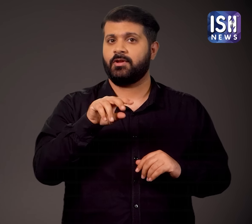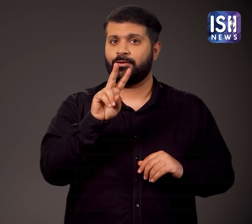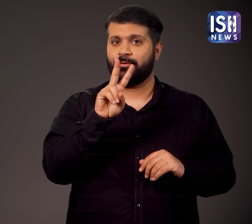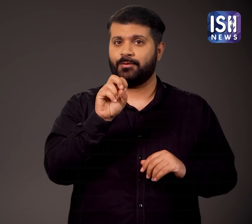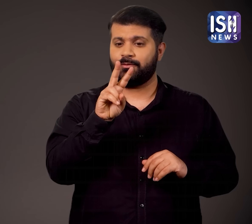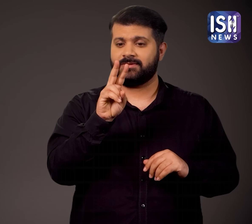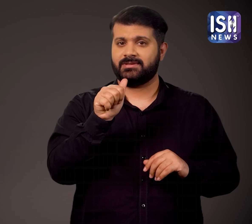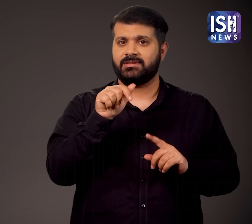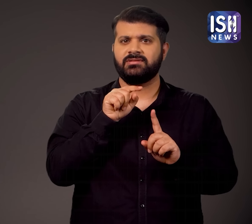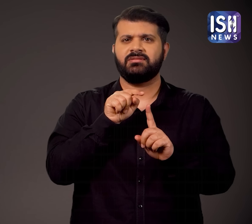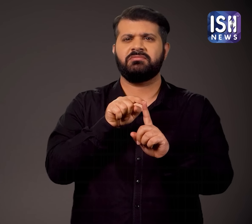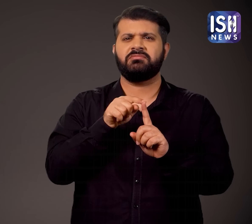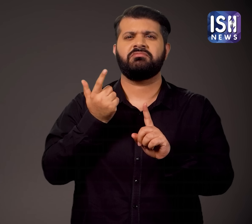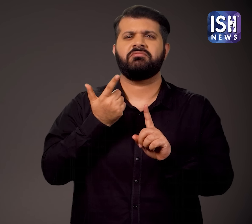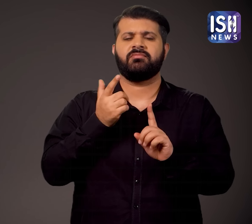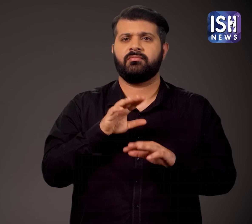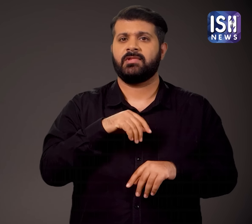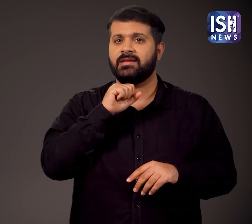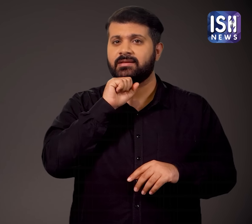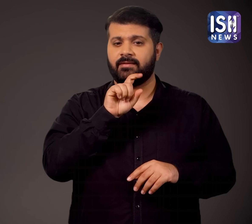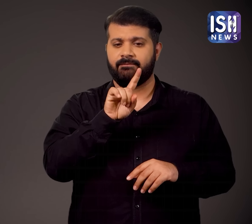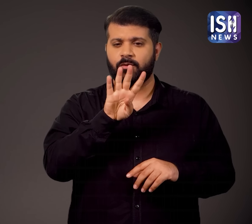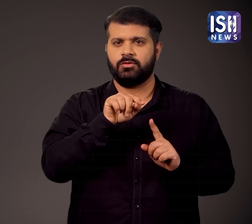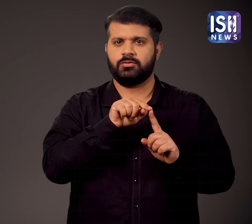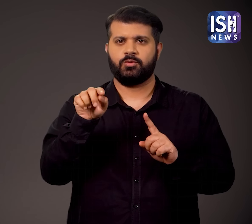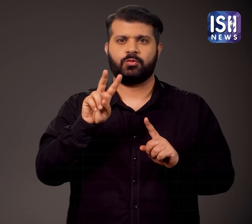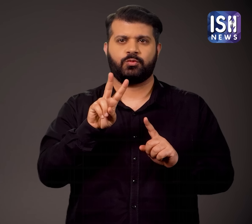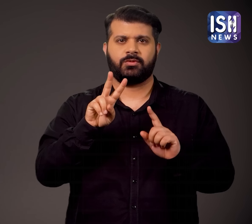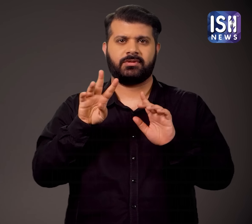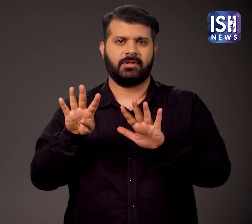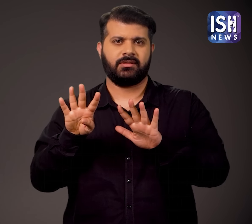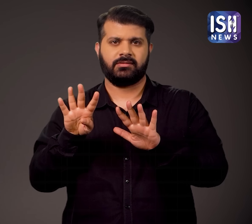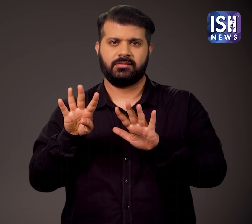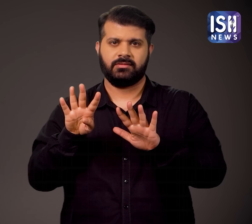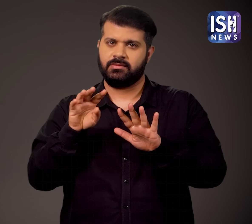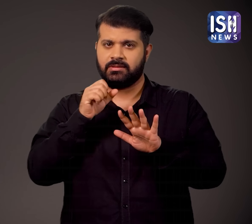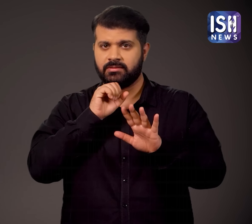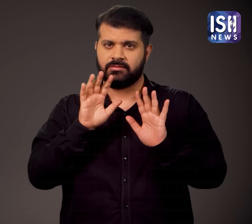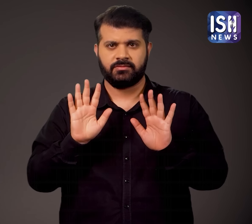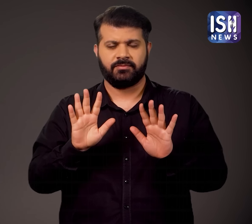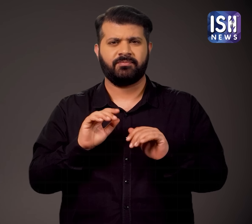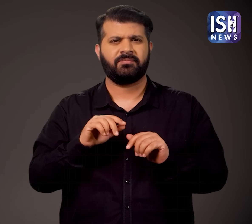In 2026, they are around 14 to 29 years old.